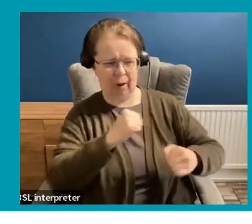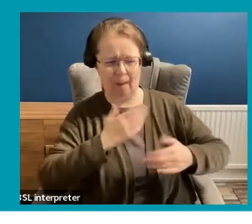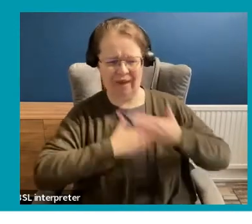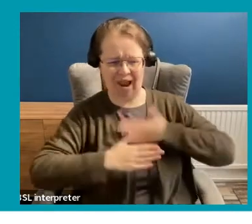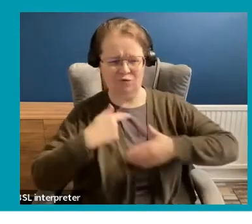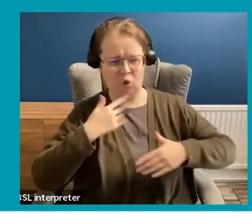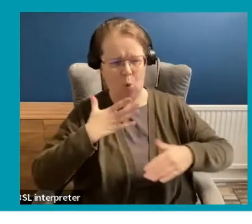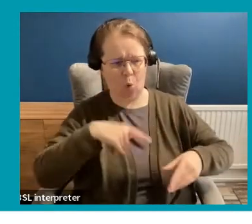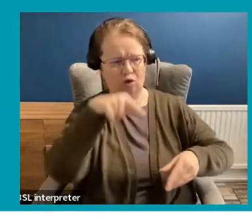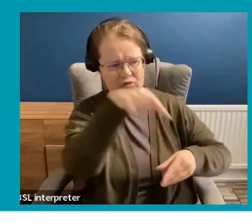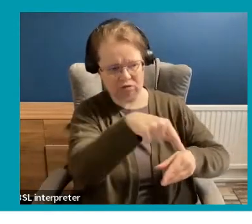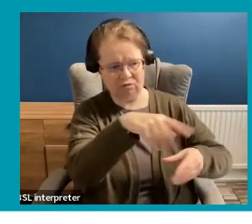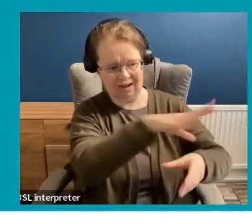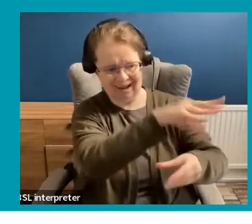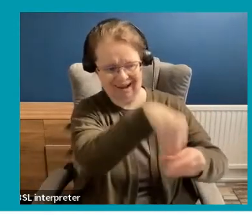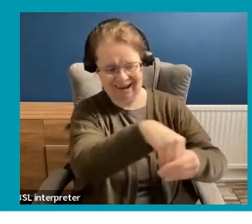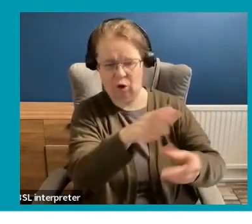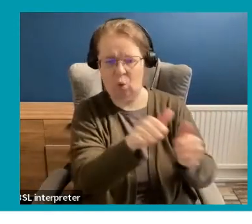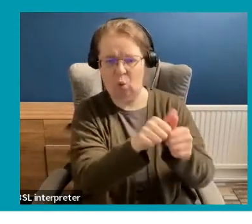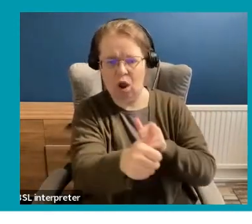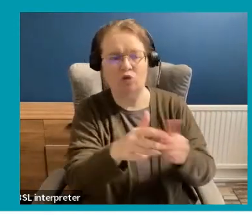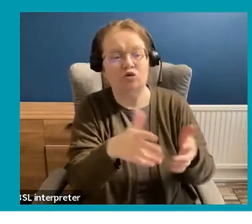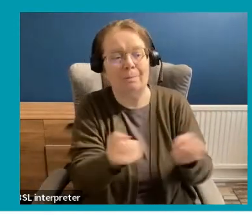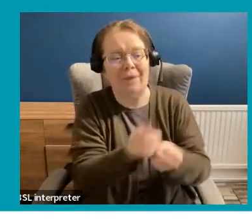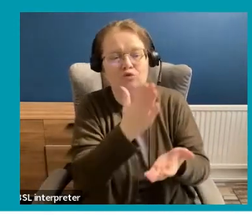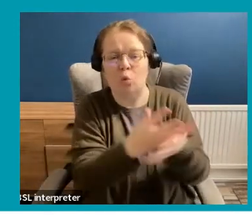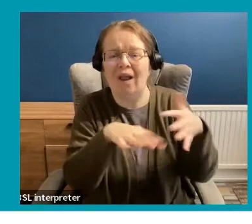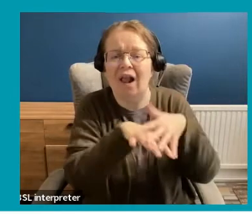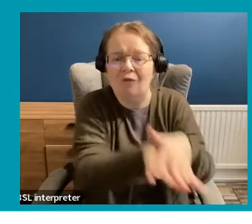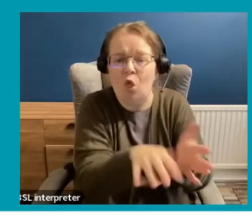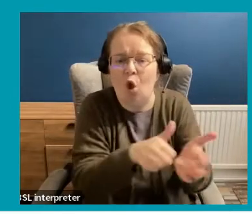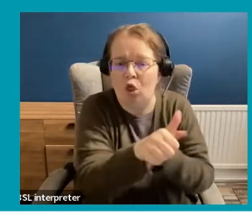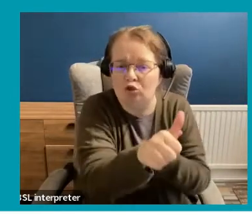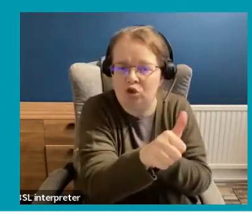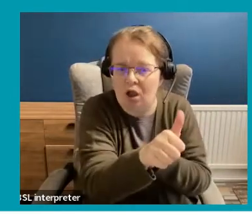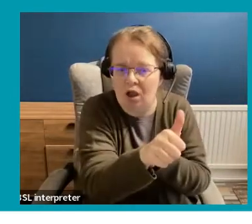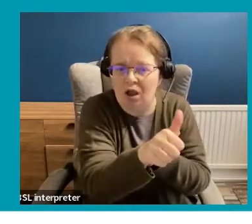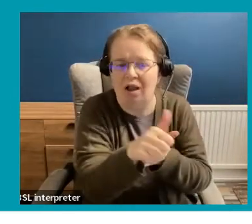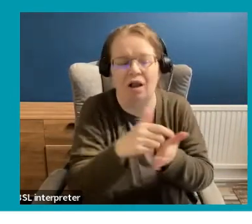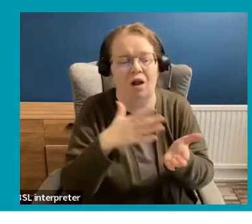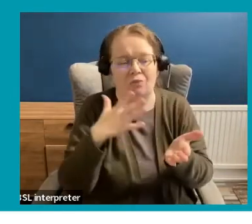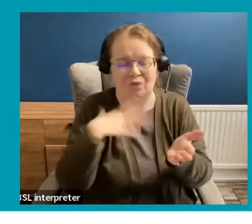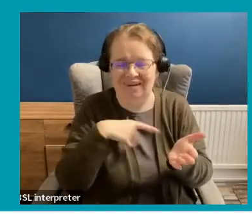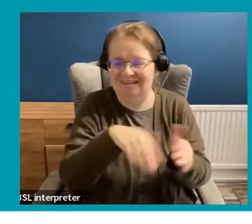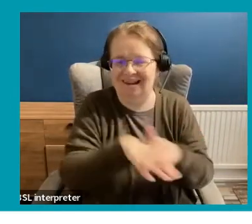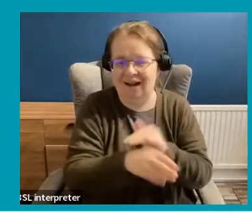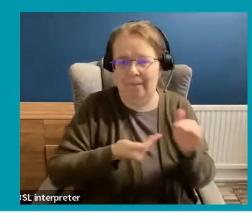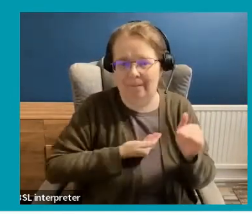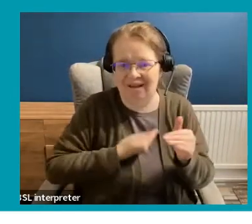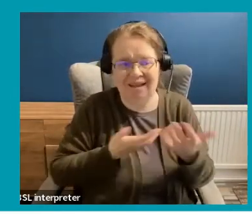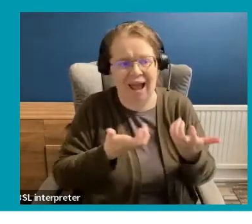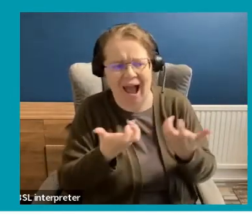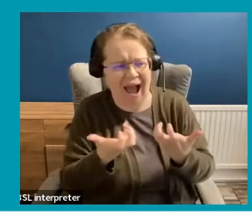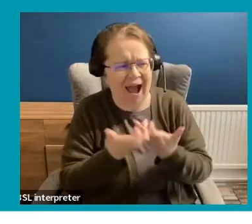to create the inclusive culture that you really need in your business and how you can go about that and how you can